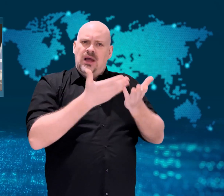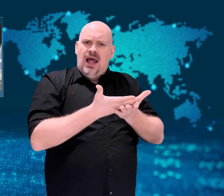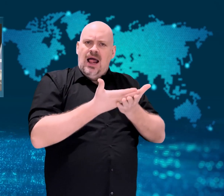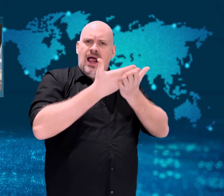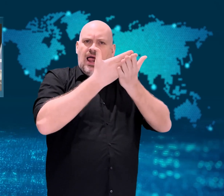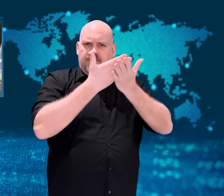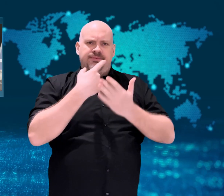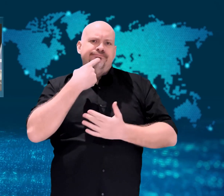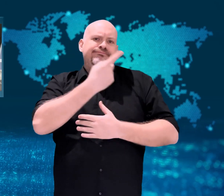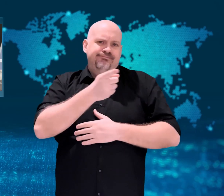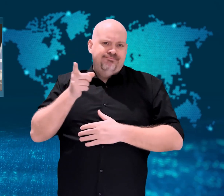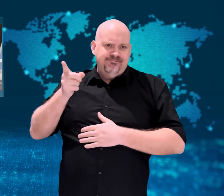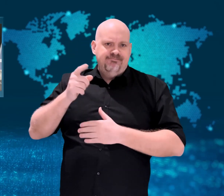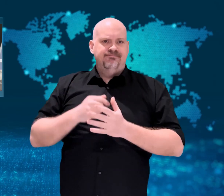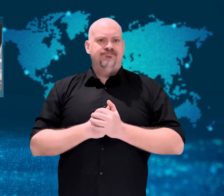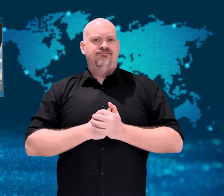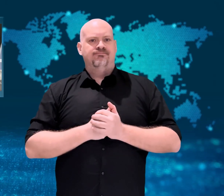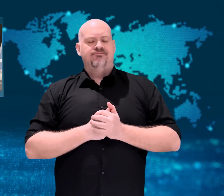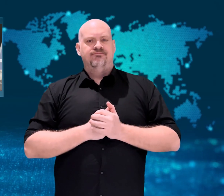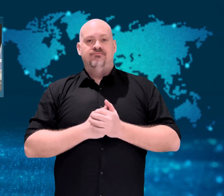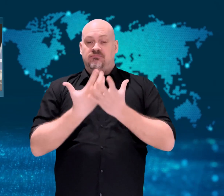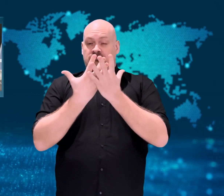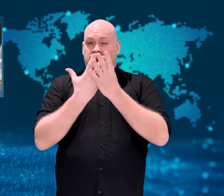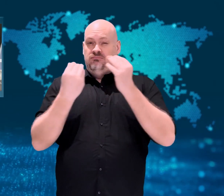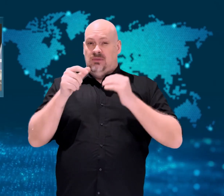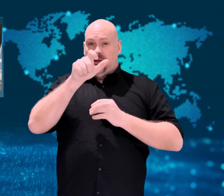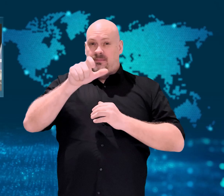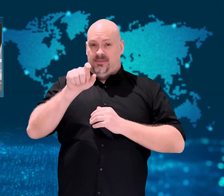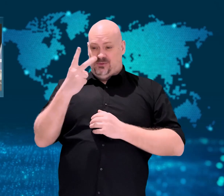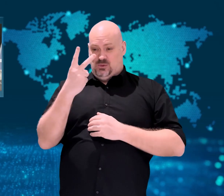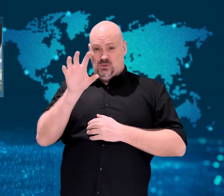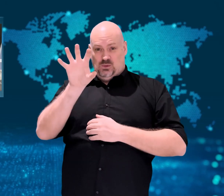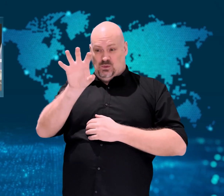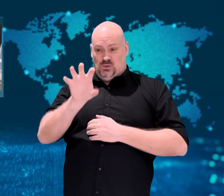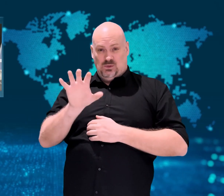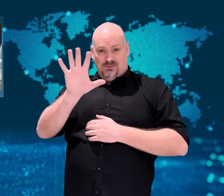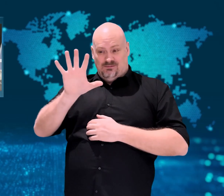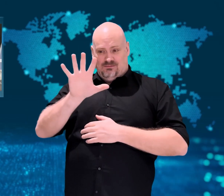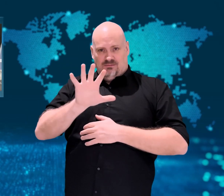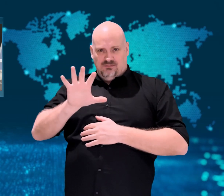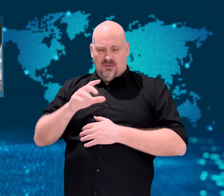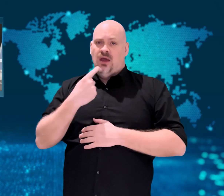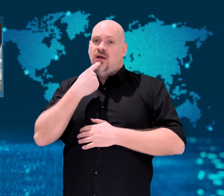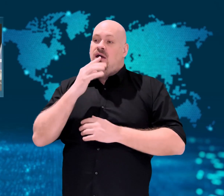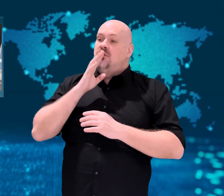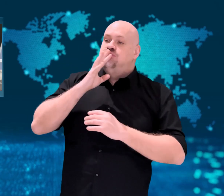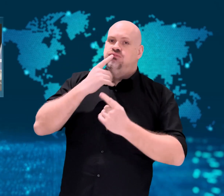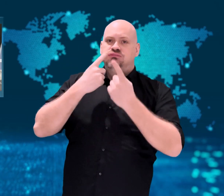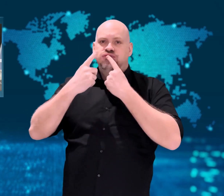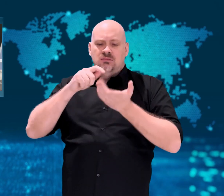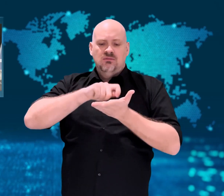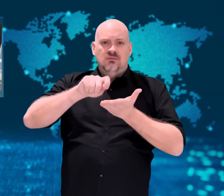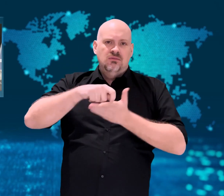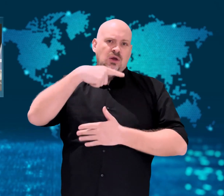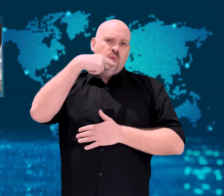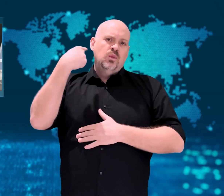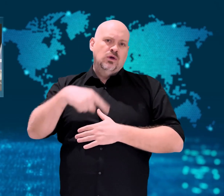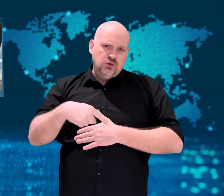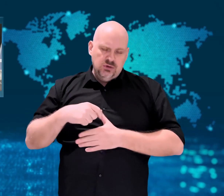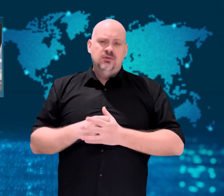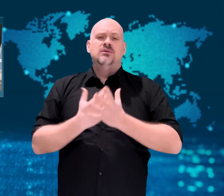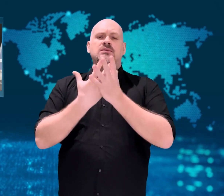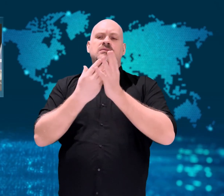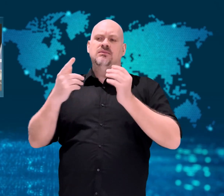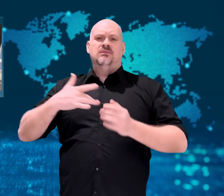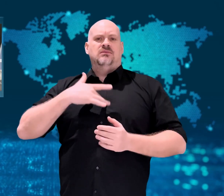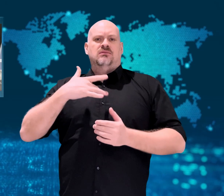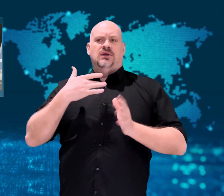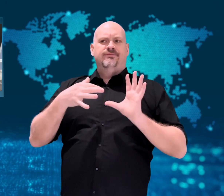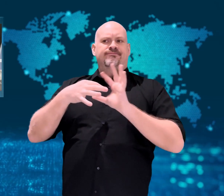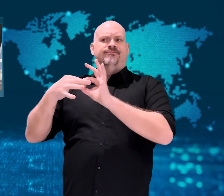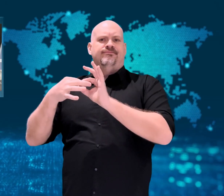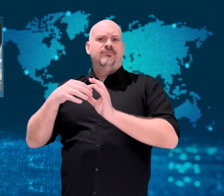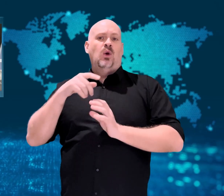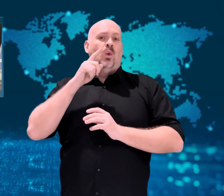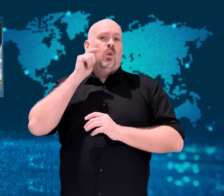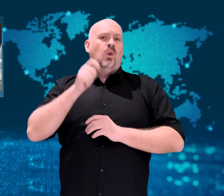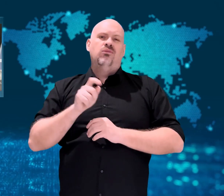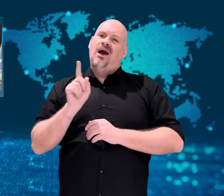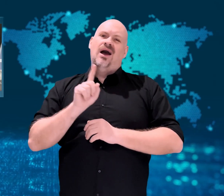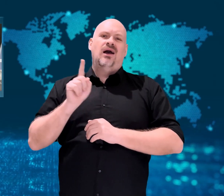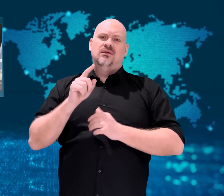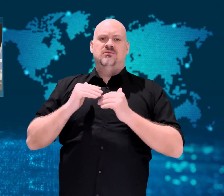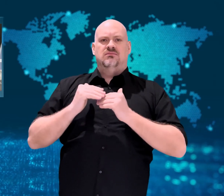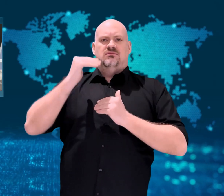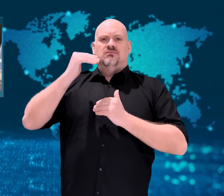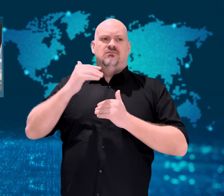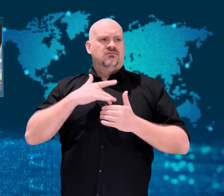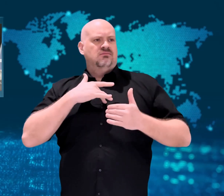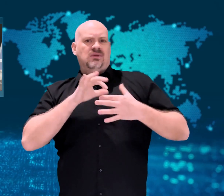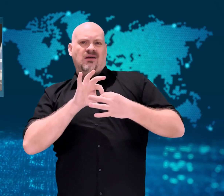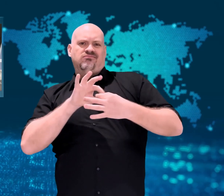Many inhabitants in the regions speak Russian and call themselves separatists.